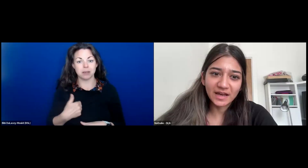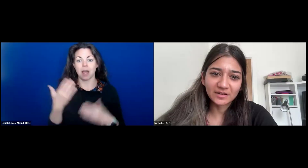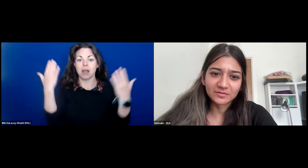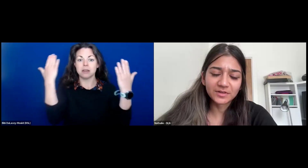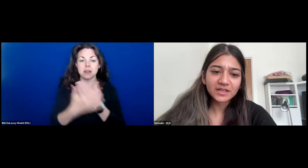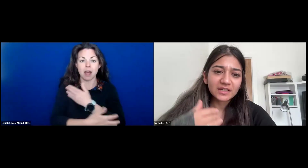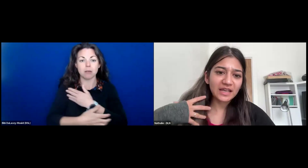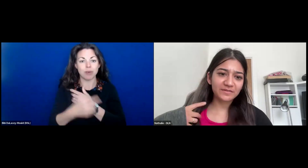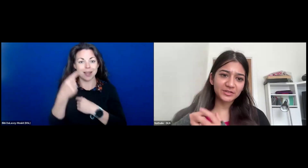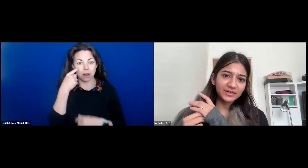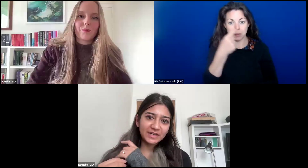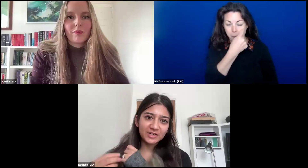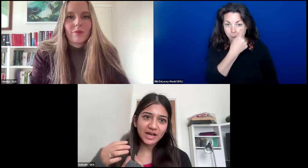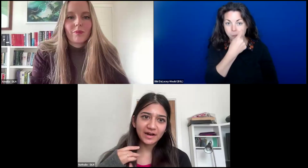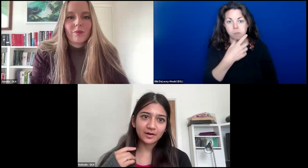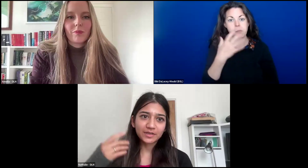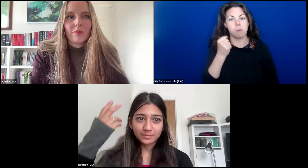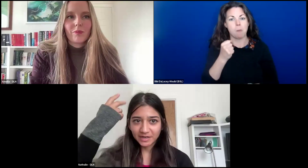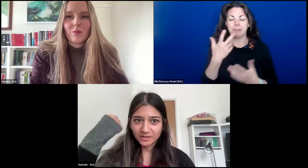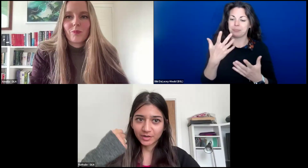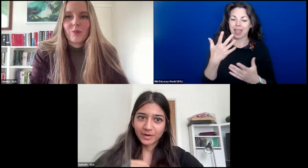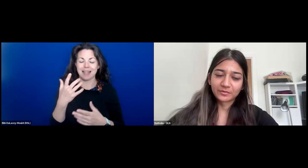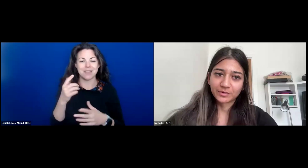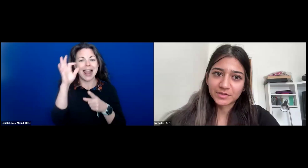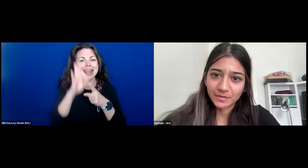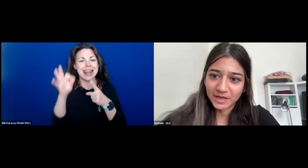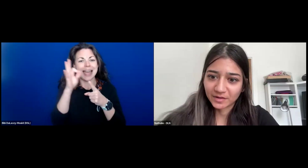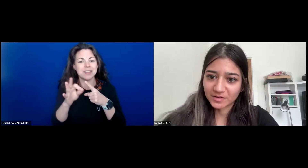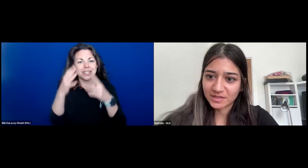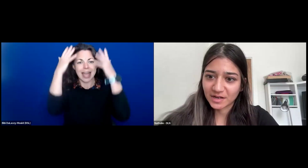I have lavender-ish hair with my dark brown roots growing out,